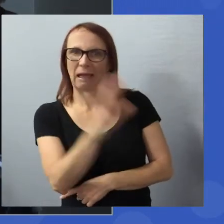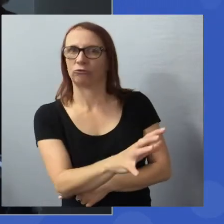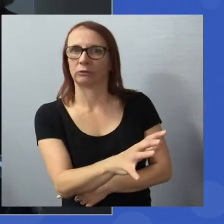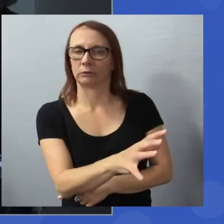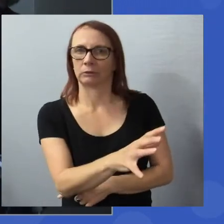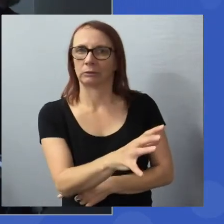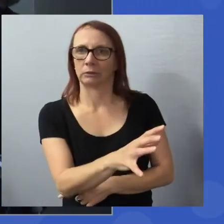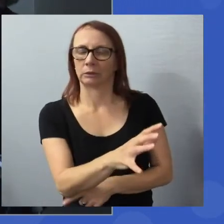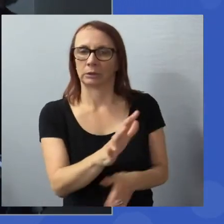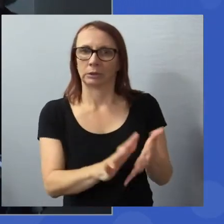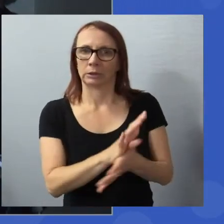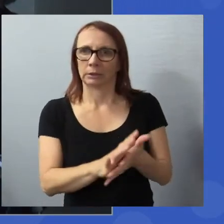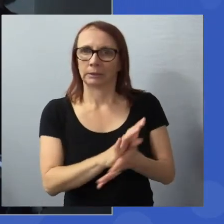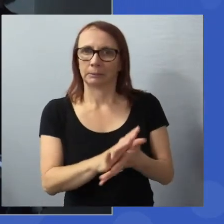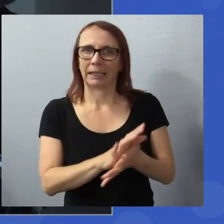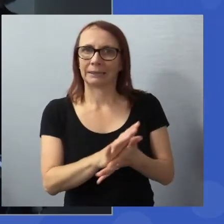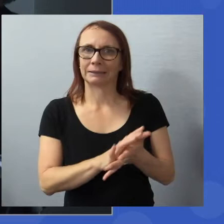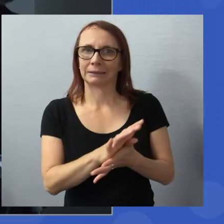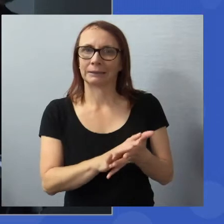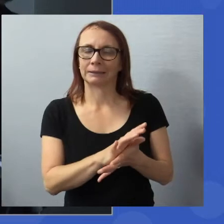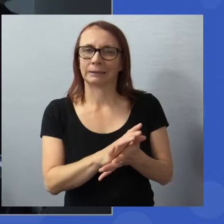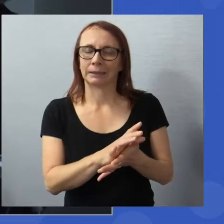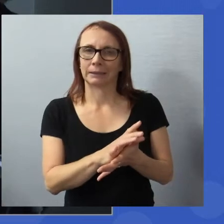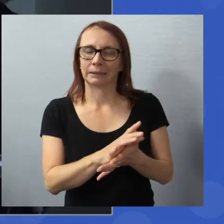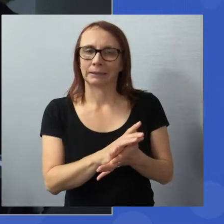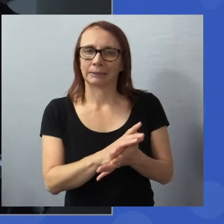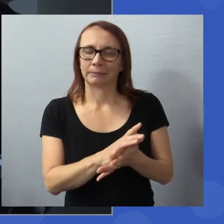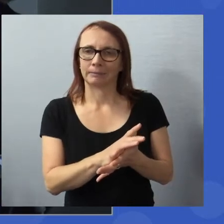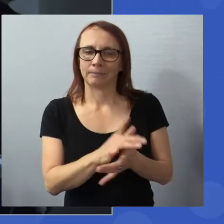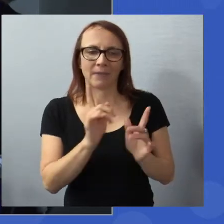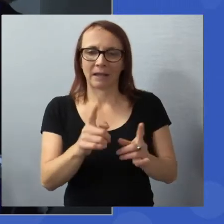incentivize people from you know from being honest and open about the